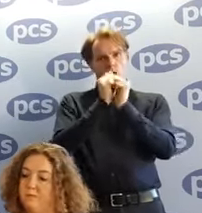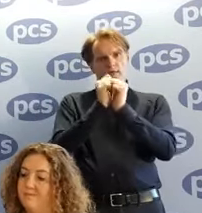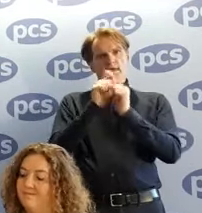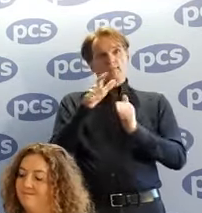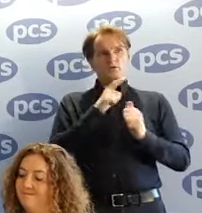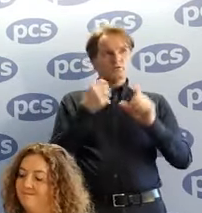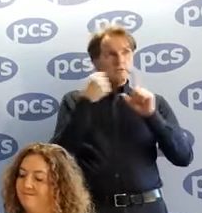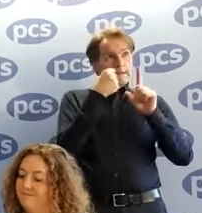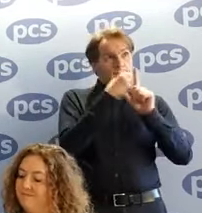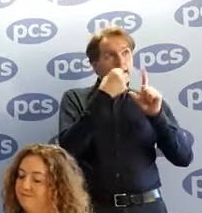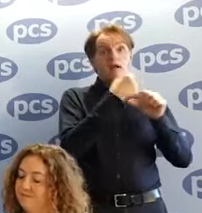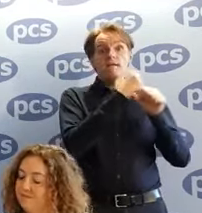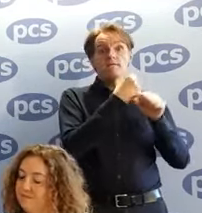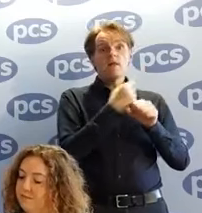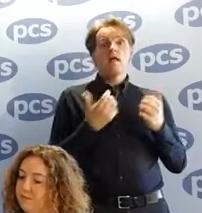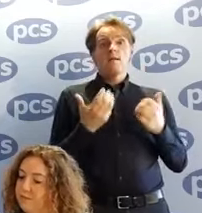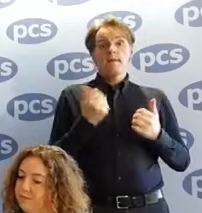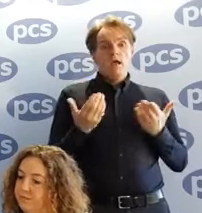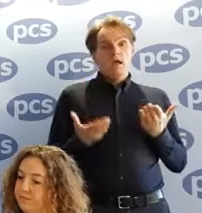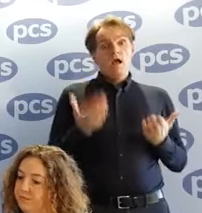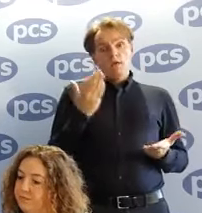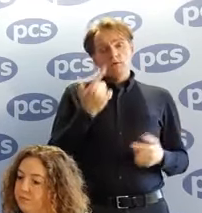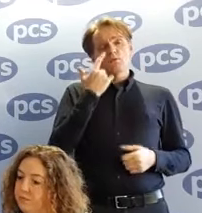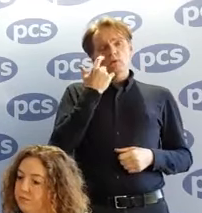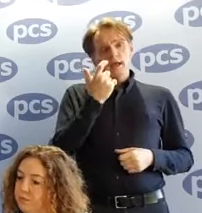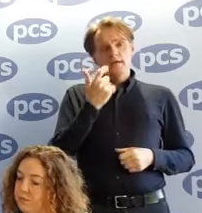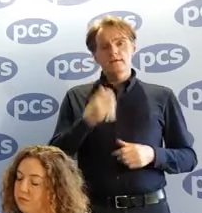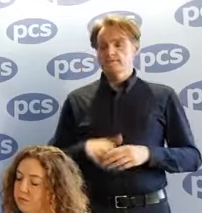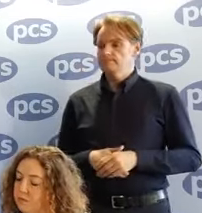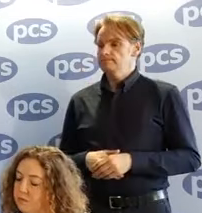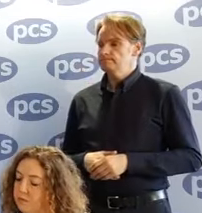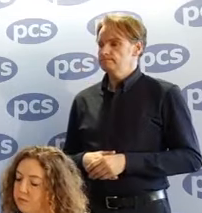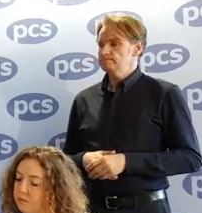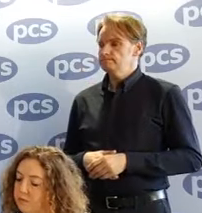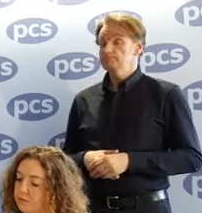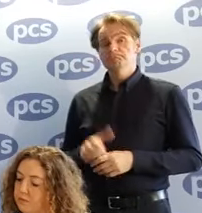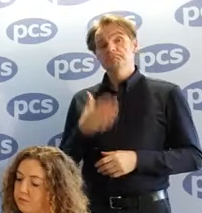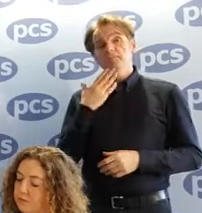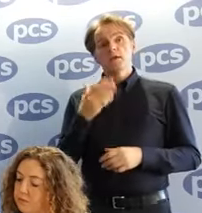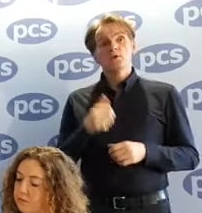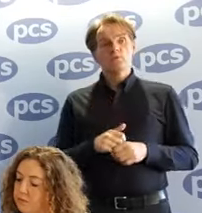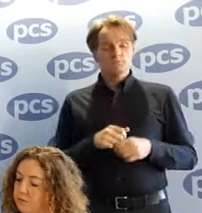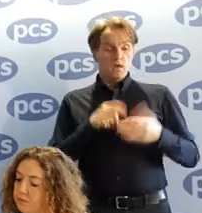Okay thanks Mark we've had a question on that point about someone asking if there